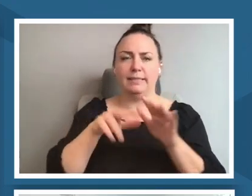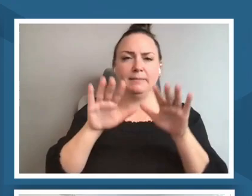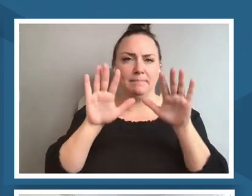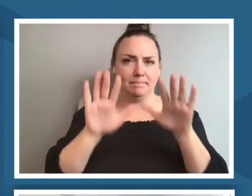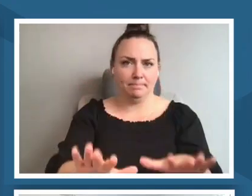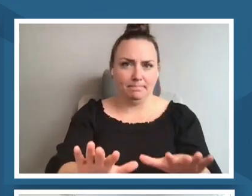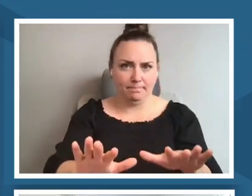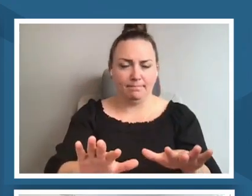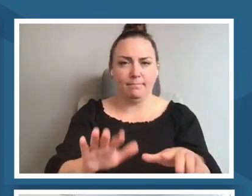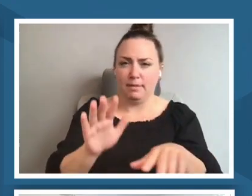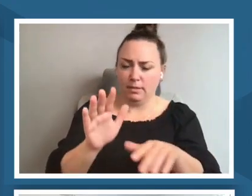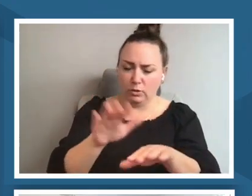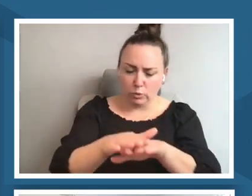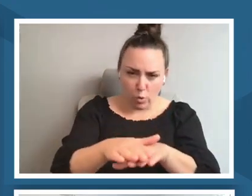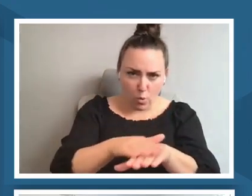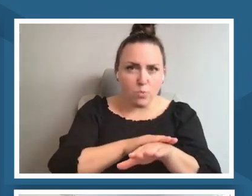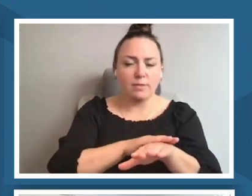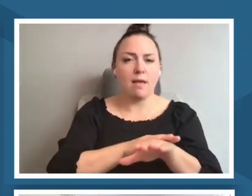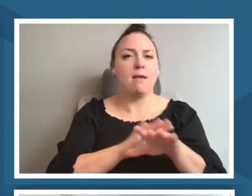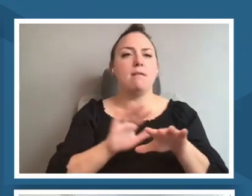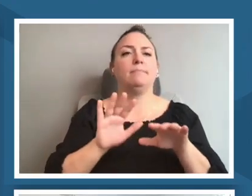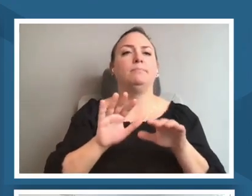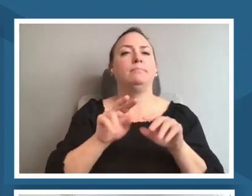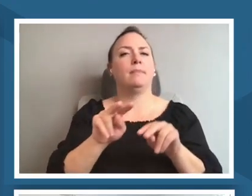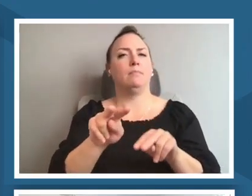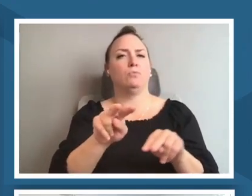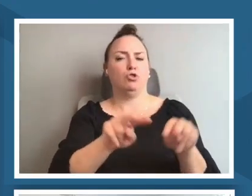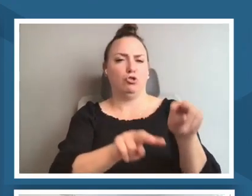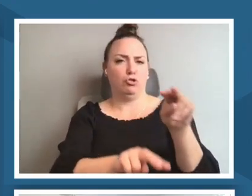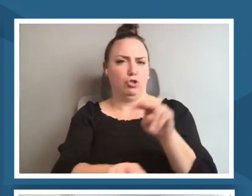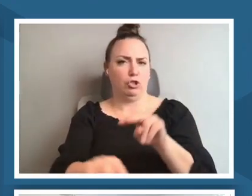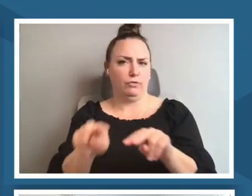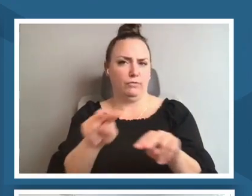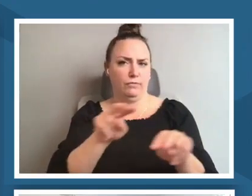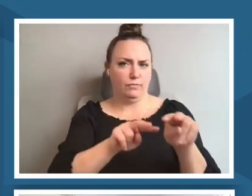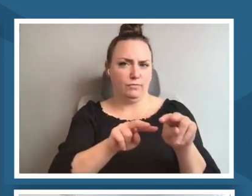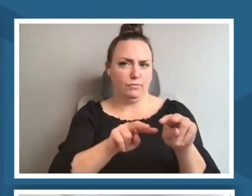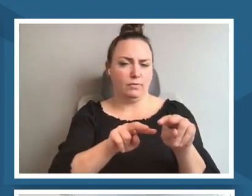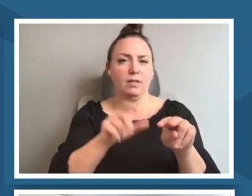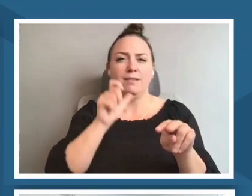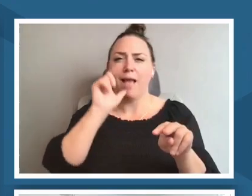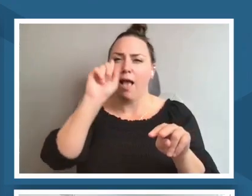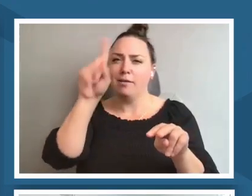and observe